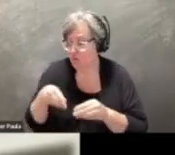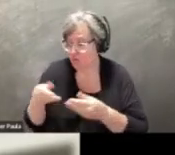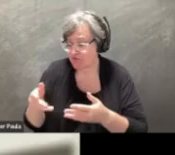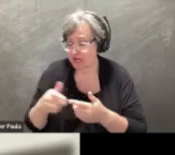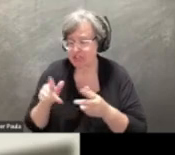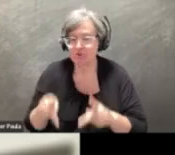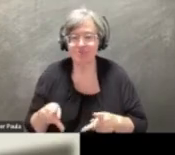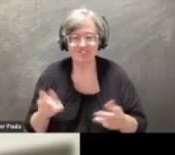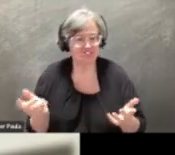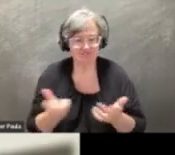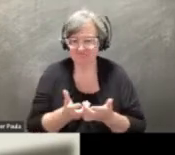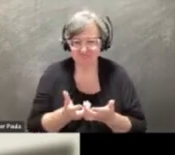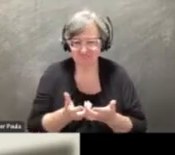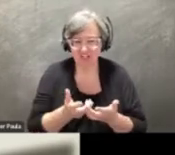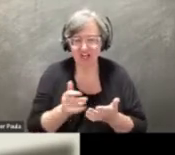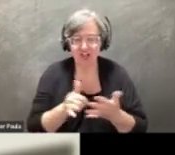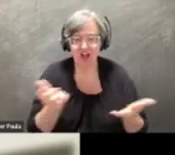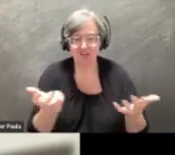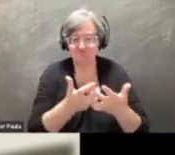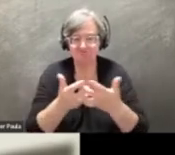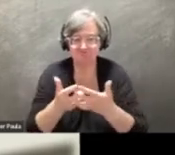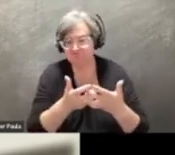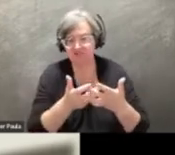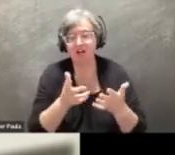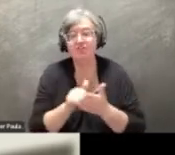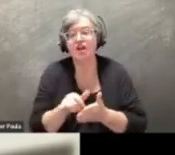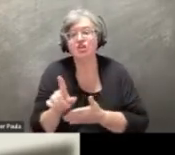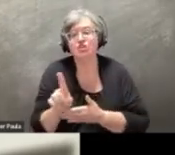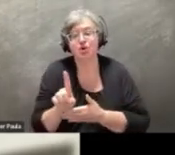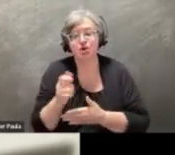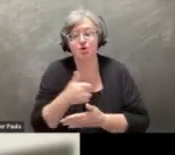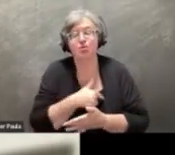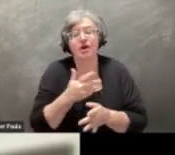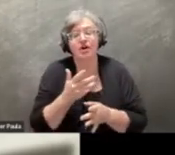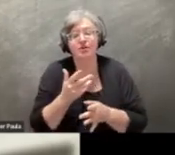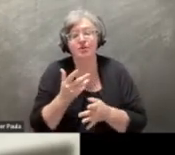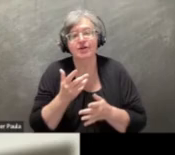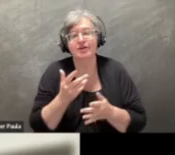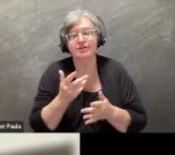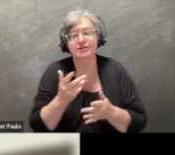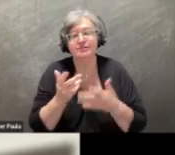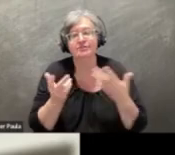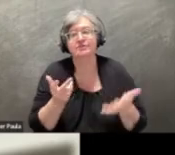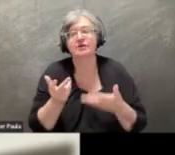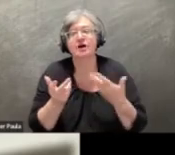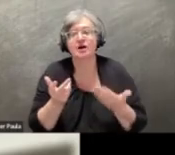That's it. That intersection really is where we get the the